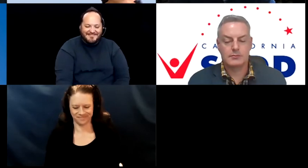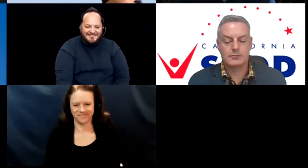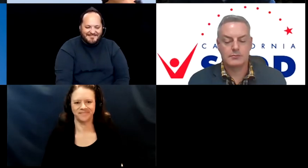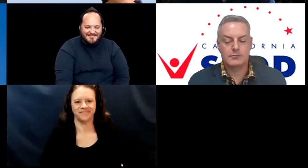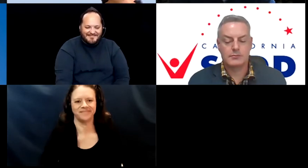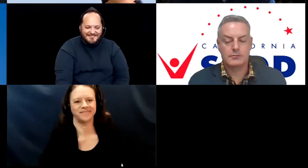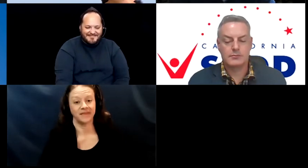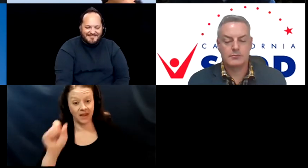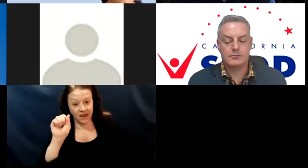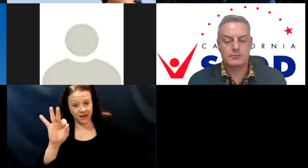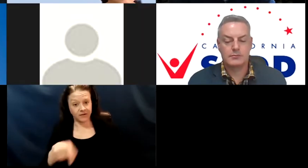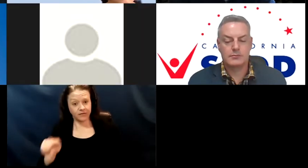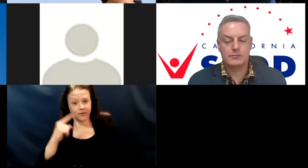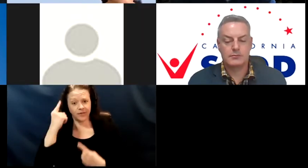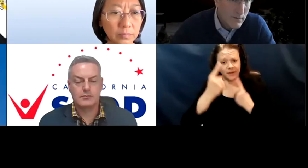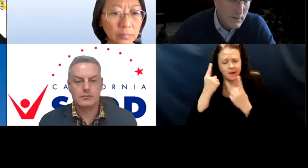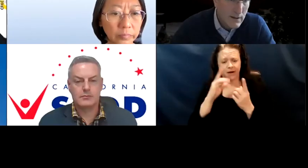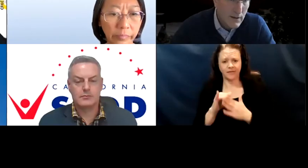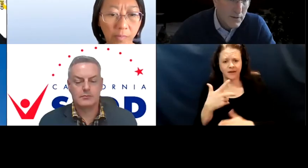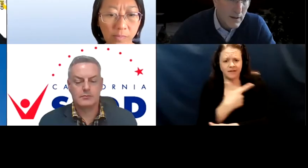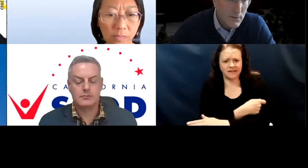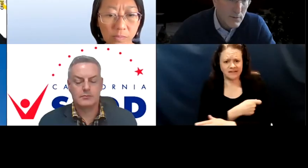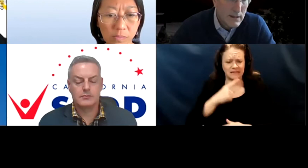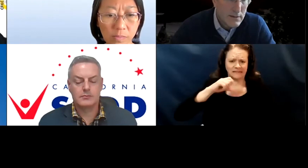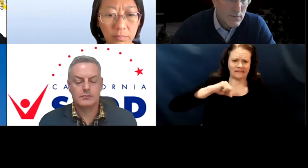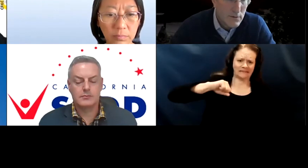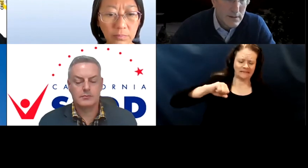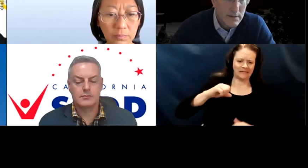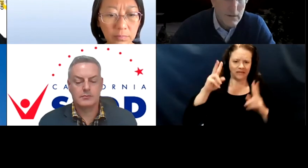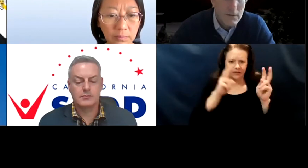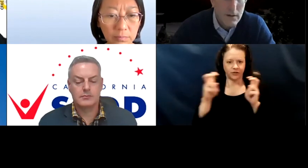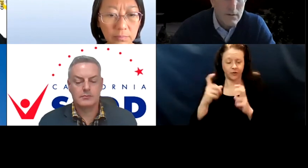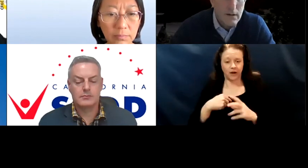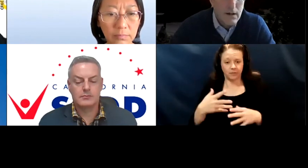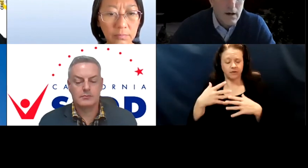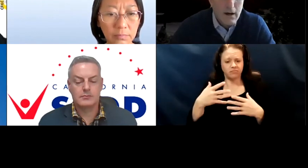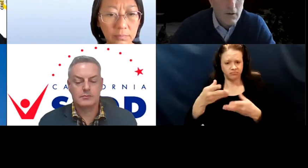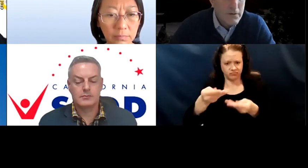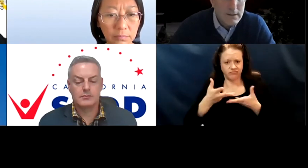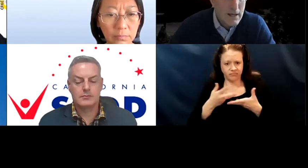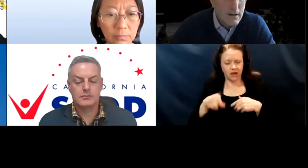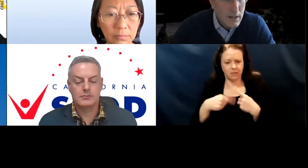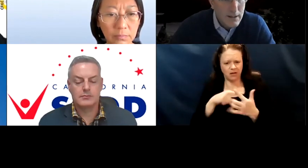we've been briefed on the CVAC and I've been briefed in the Health Equity Task Force at the federal level on all of these campaigns